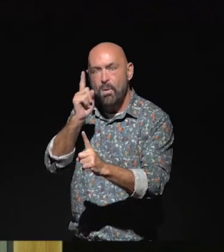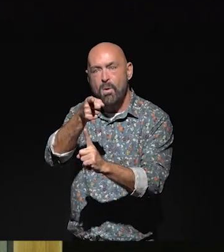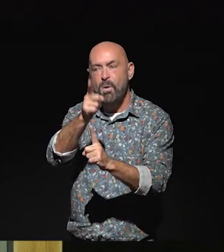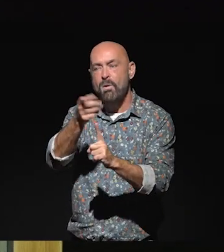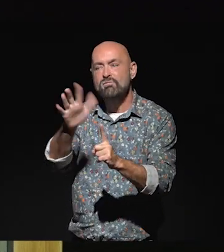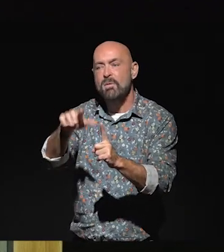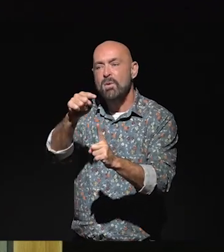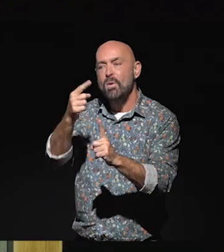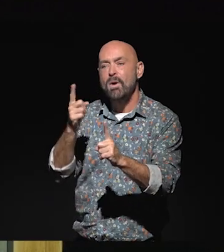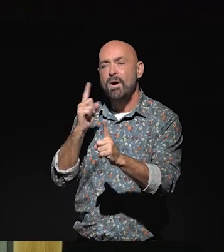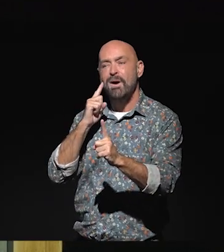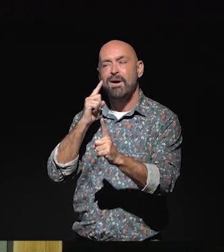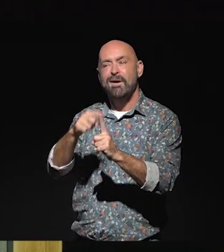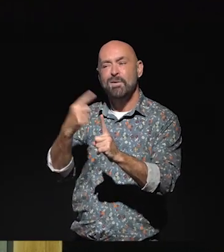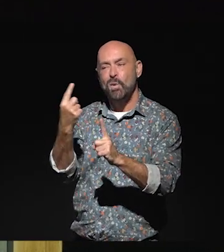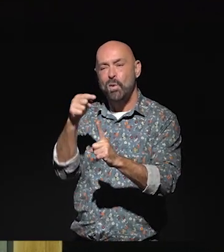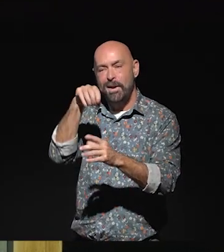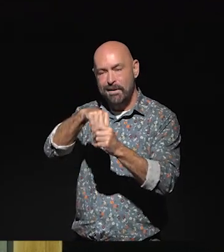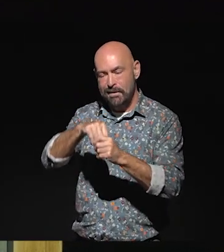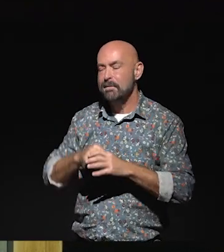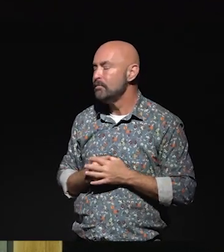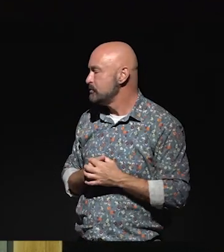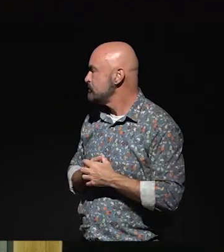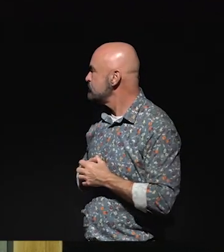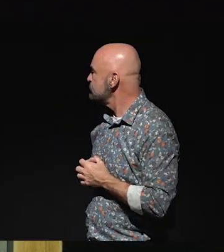for this extraordinary painting.